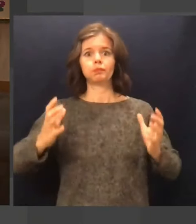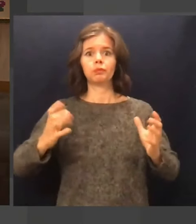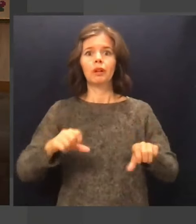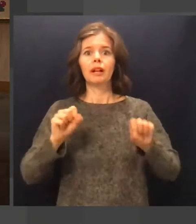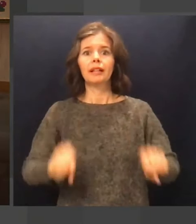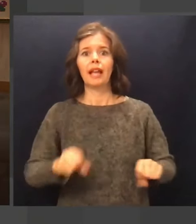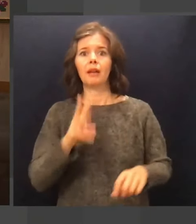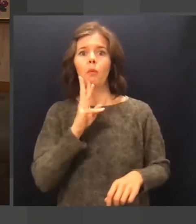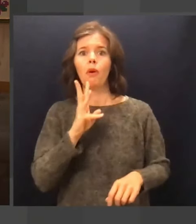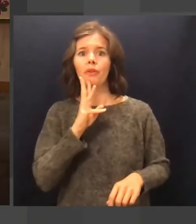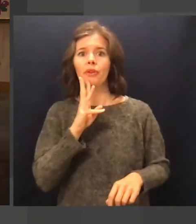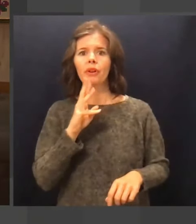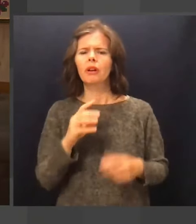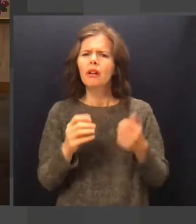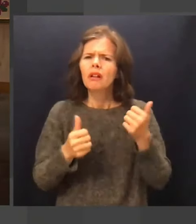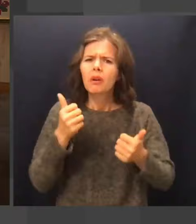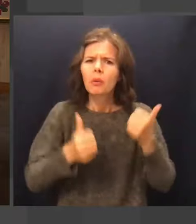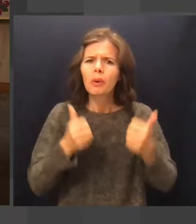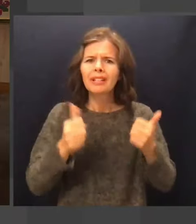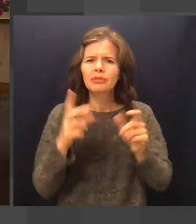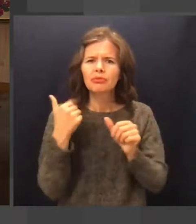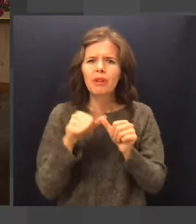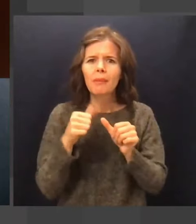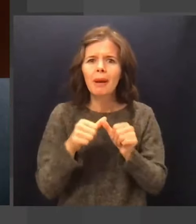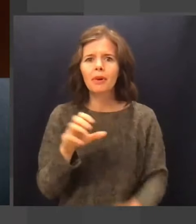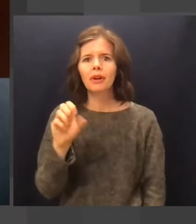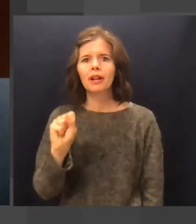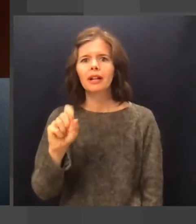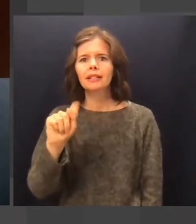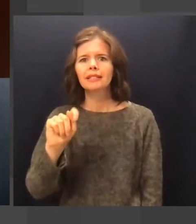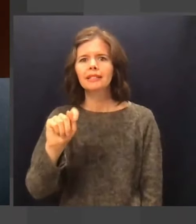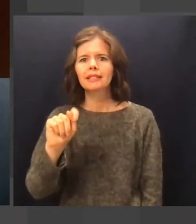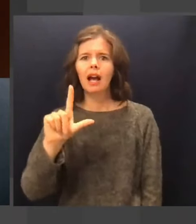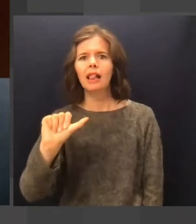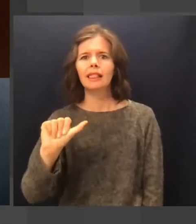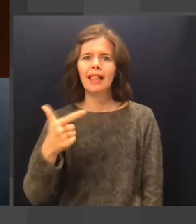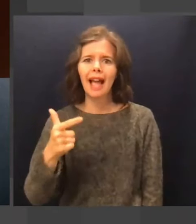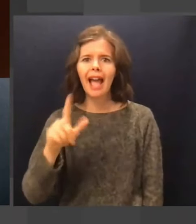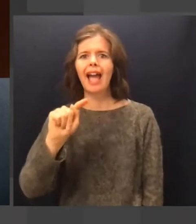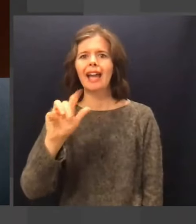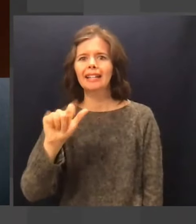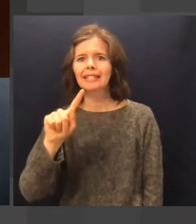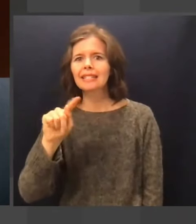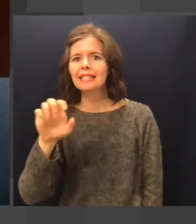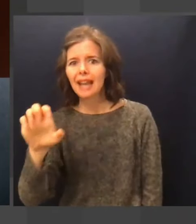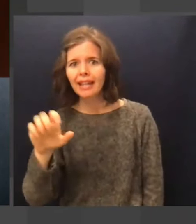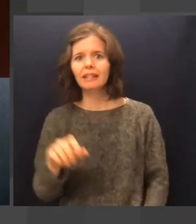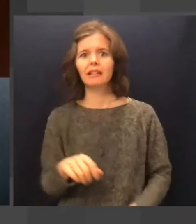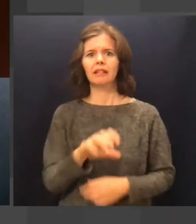SO IT'S RENEWABLE WATER.